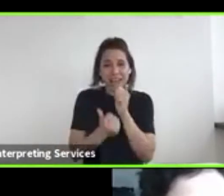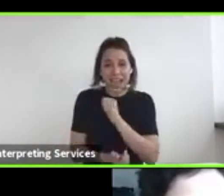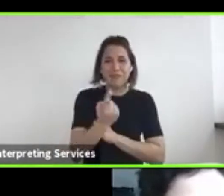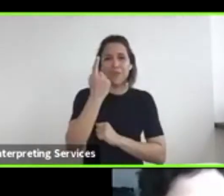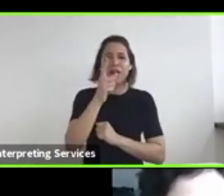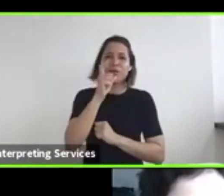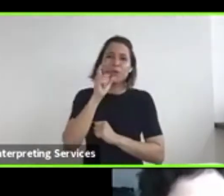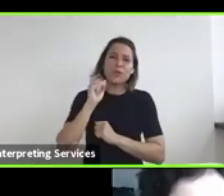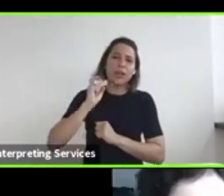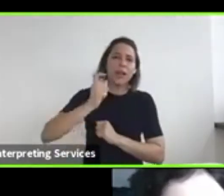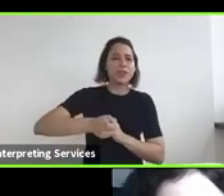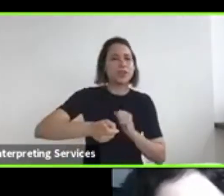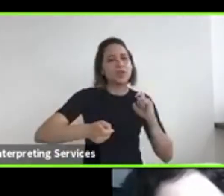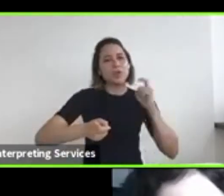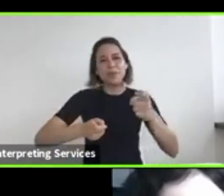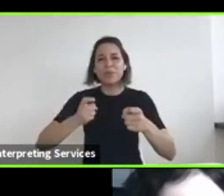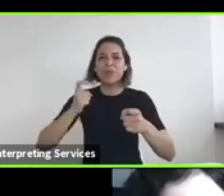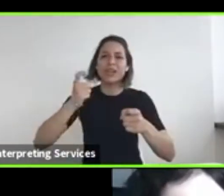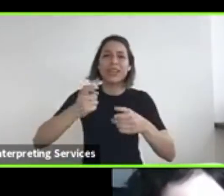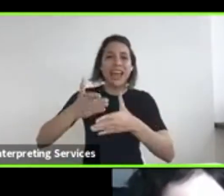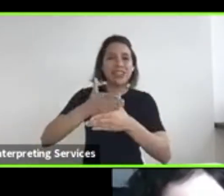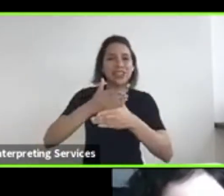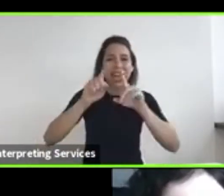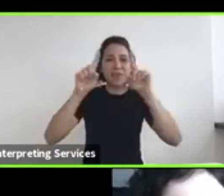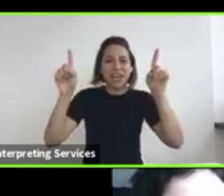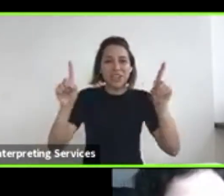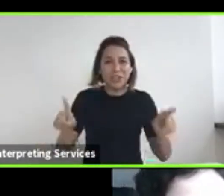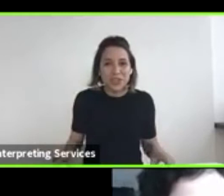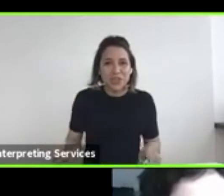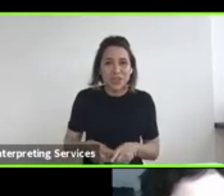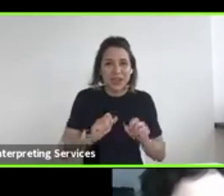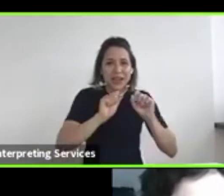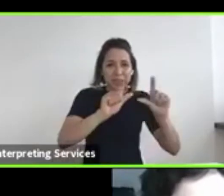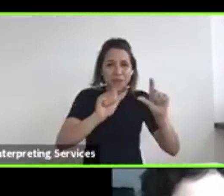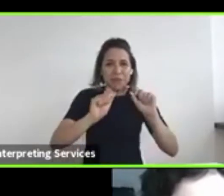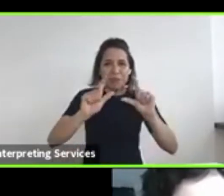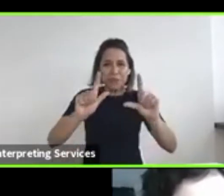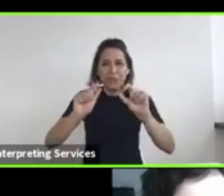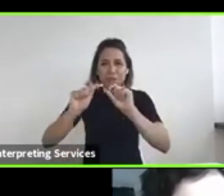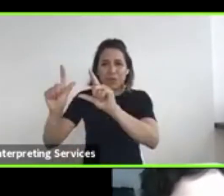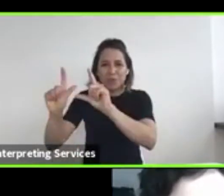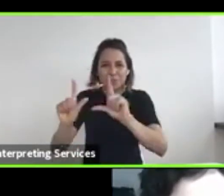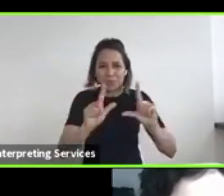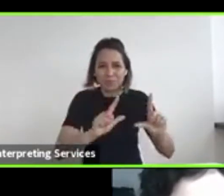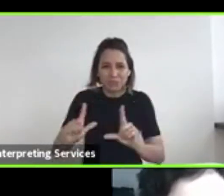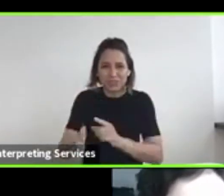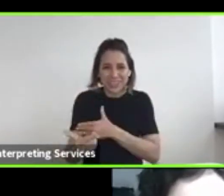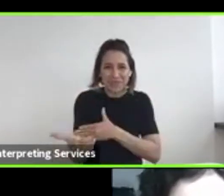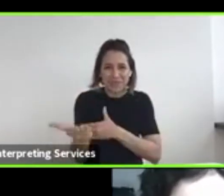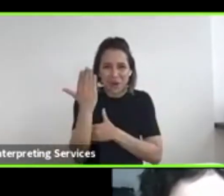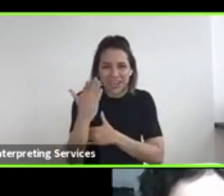AND SHARING SCREENS, THIS MORNING EACH OF YOU DEEPLY INFORM